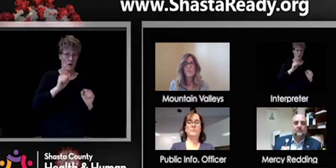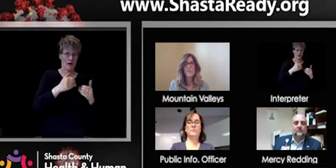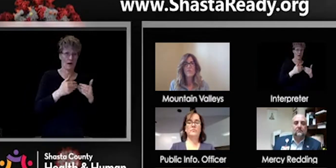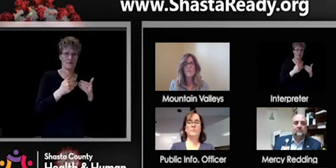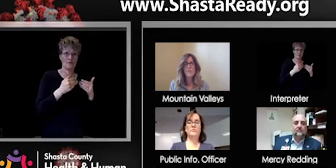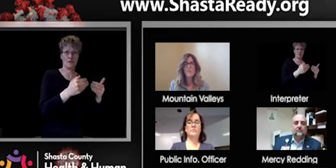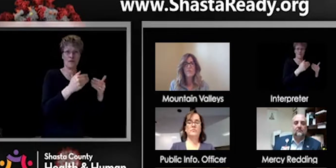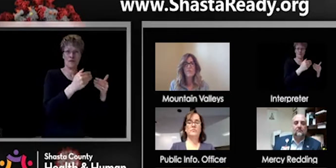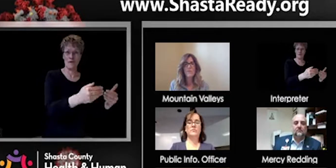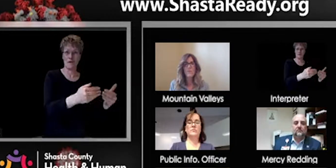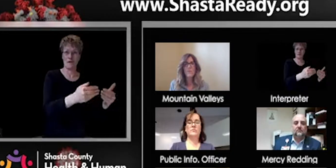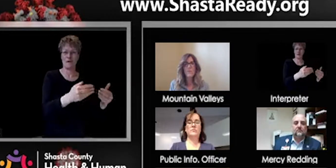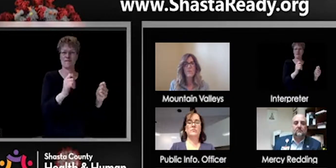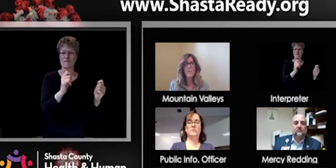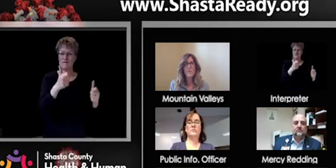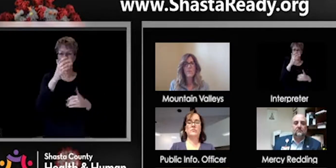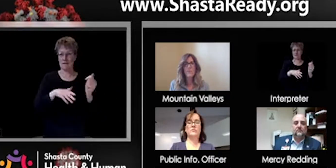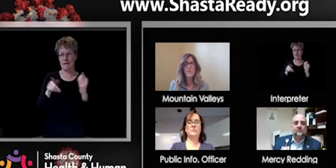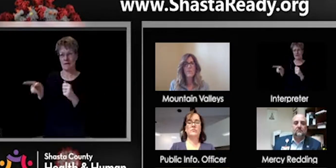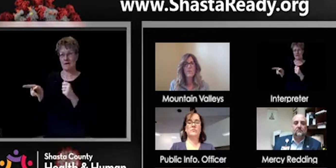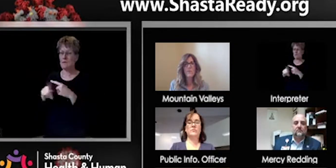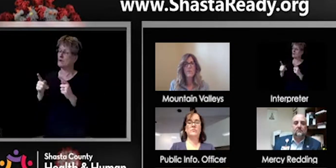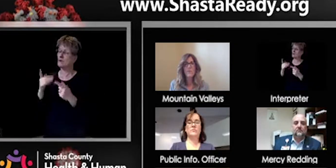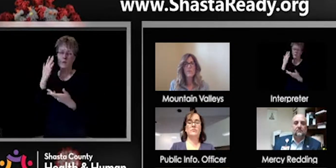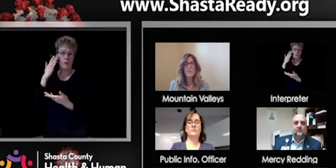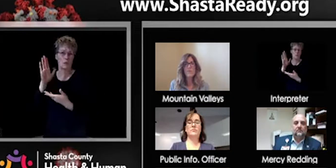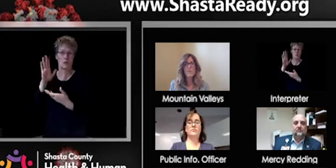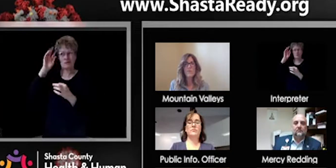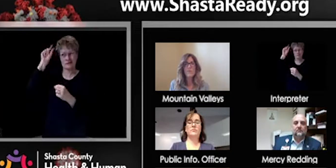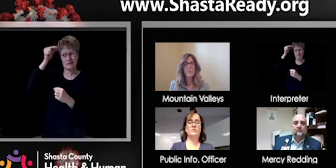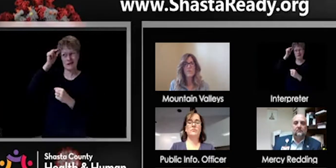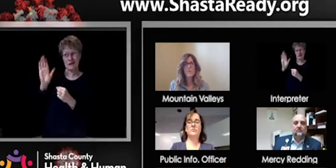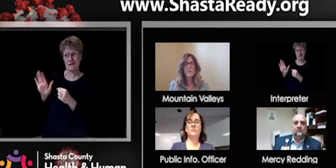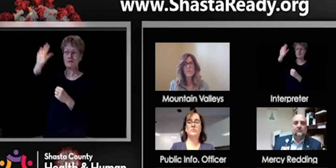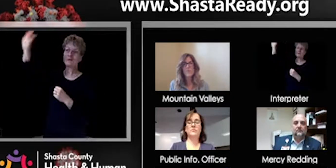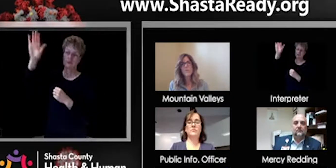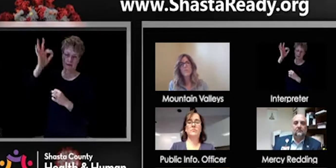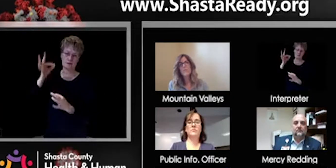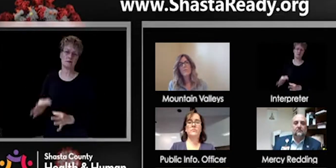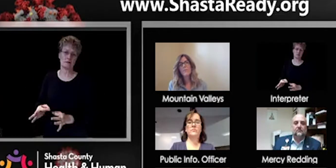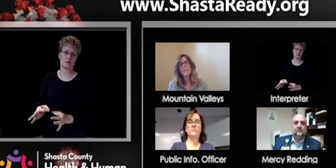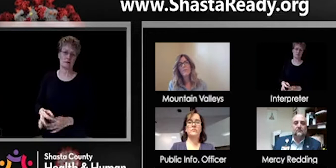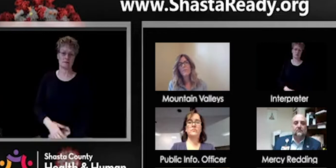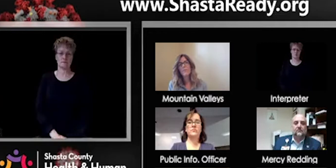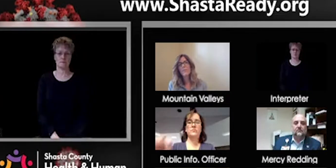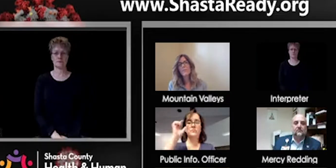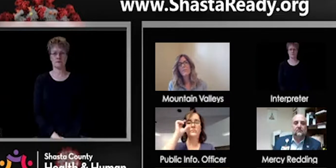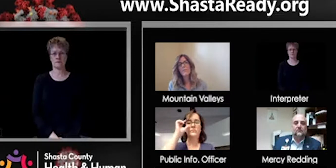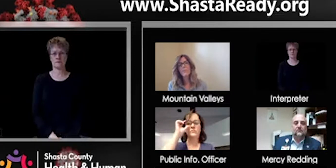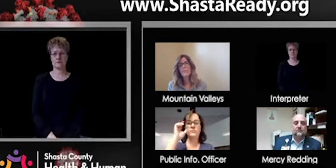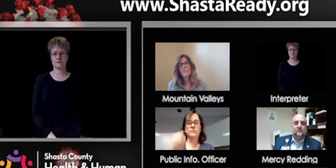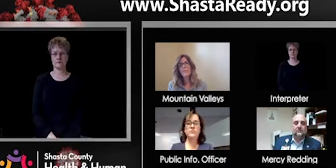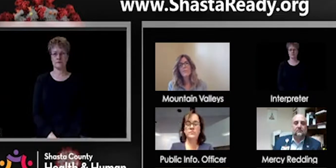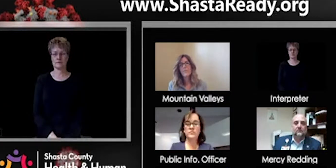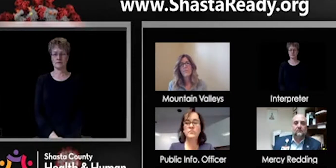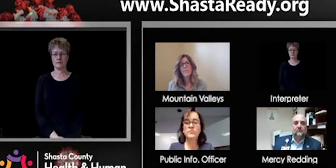is going to go about that. What I can tell you is right now we in what is being called,